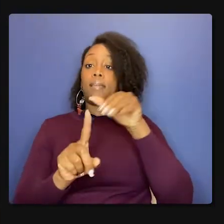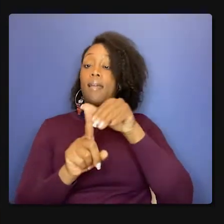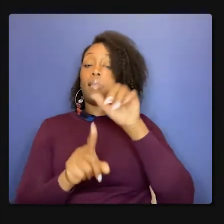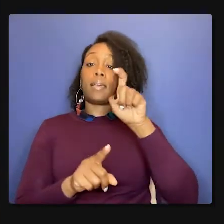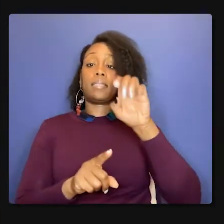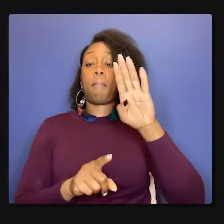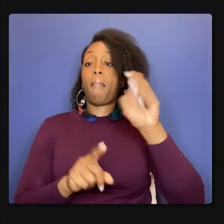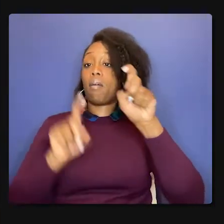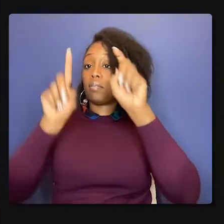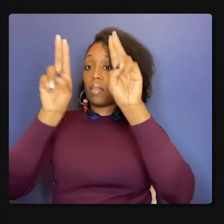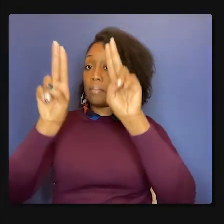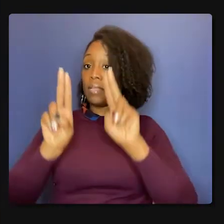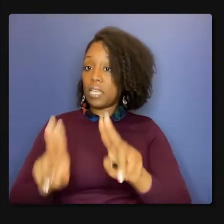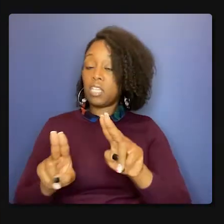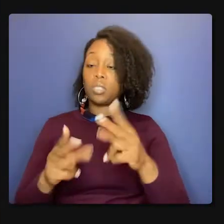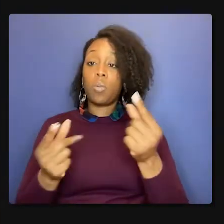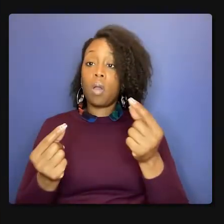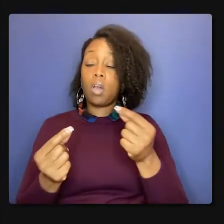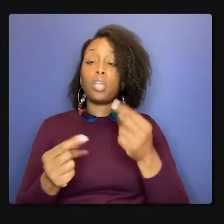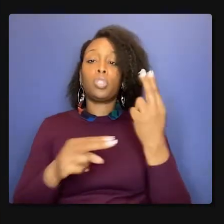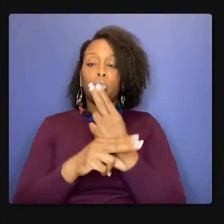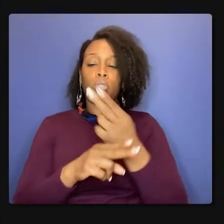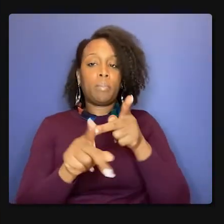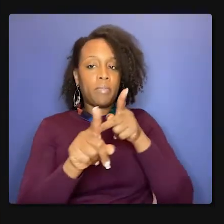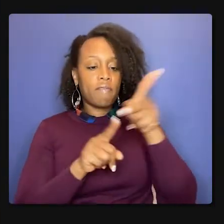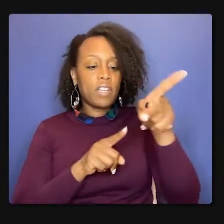are to preferably use a professional email alias